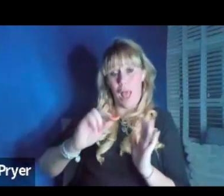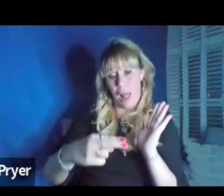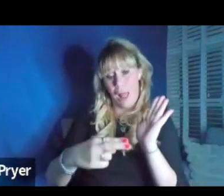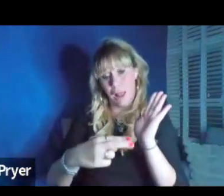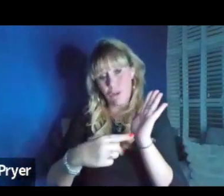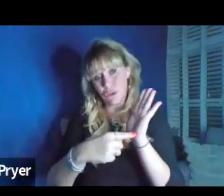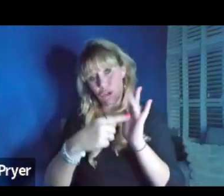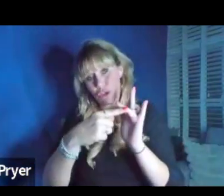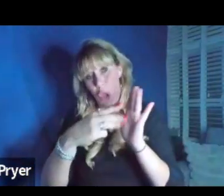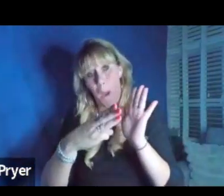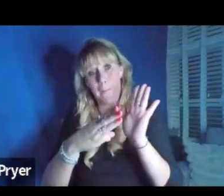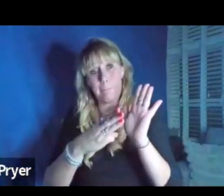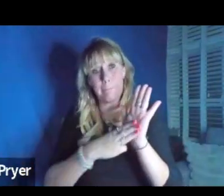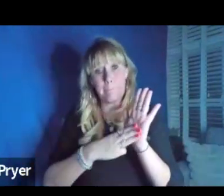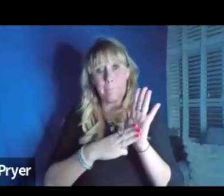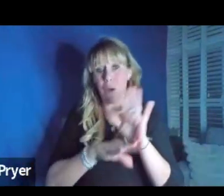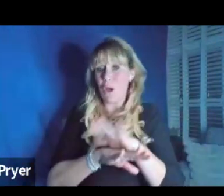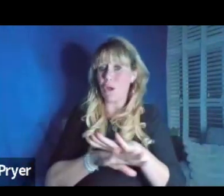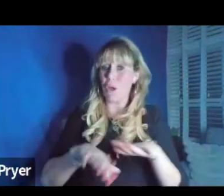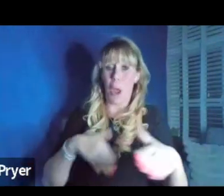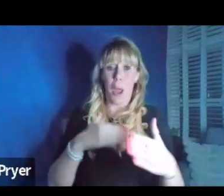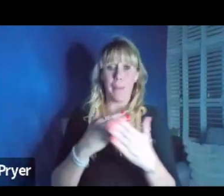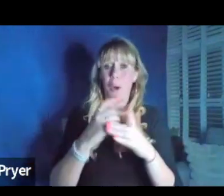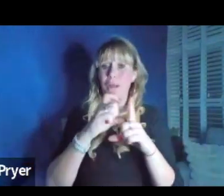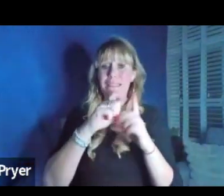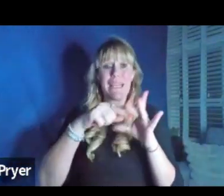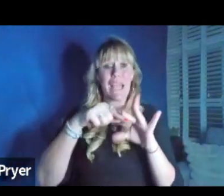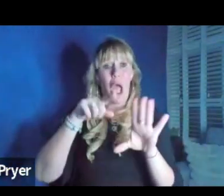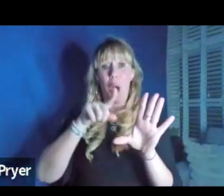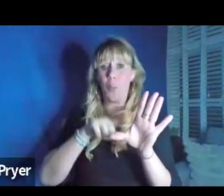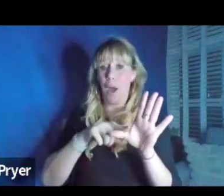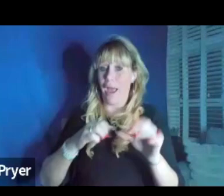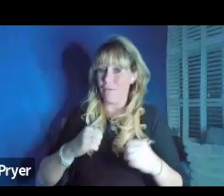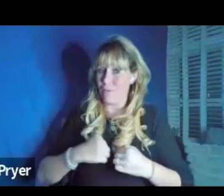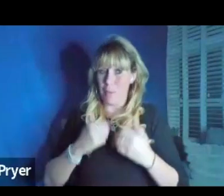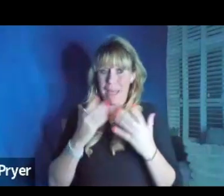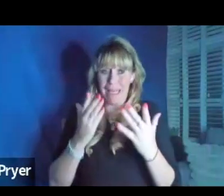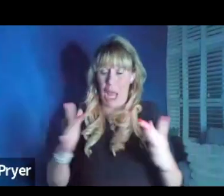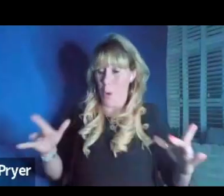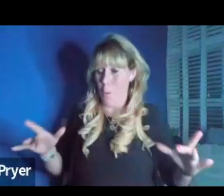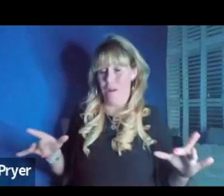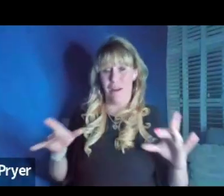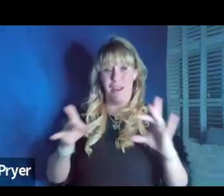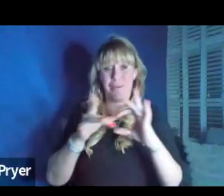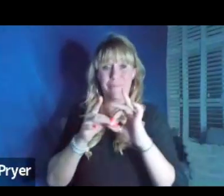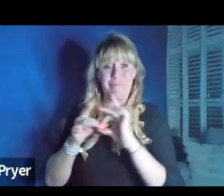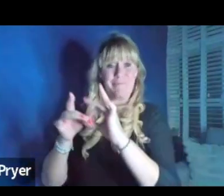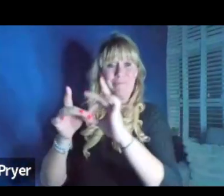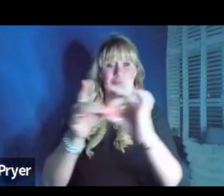No more DIY for me now we're a pair